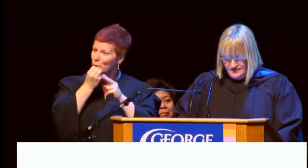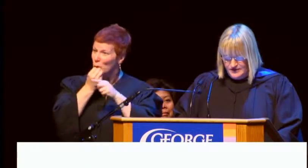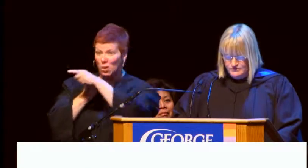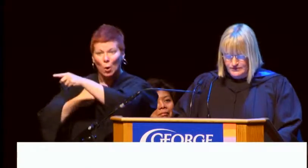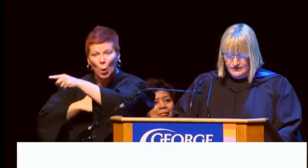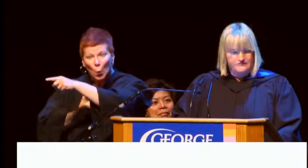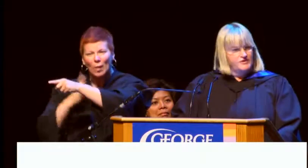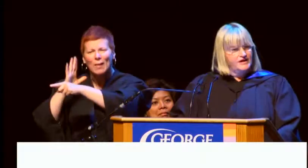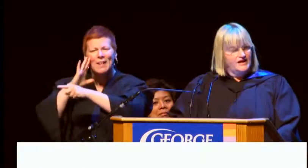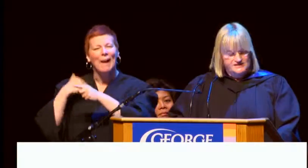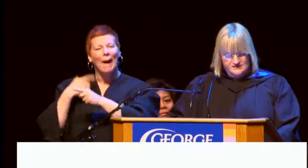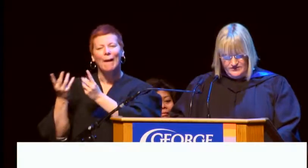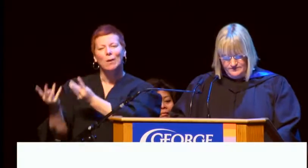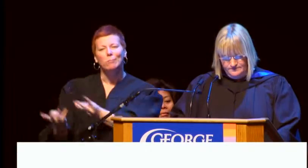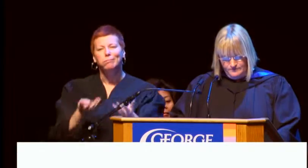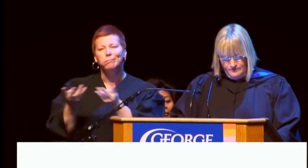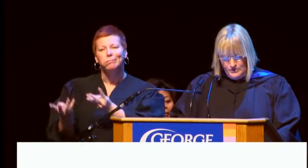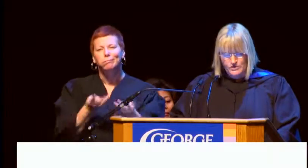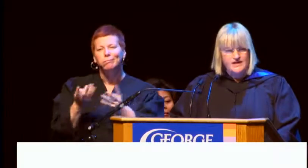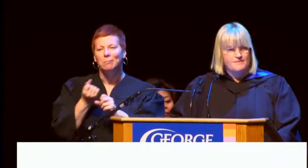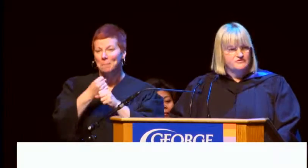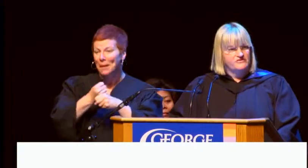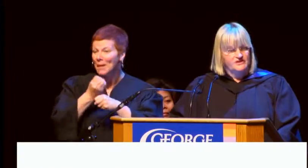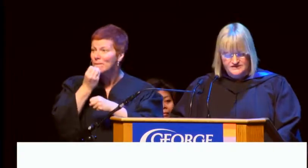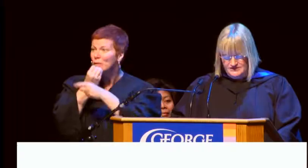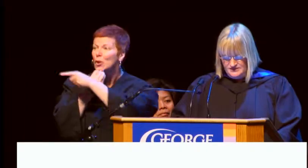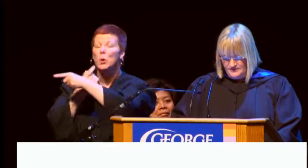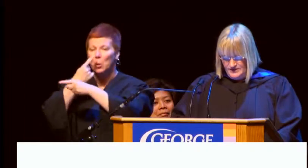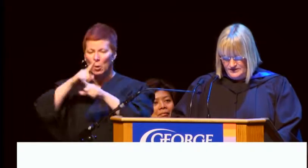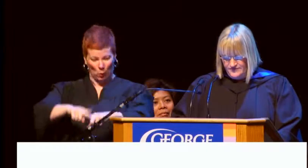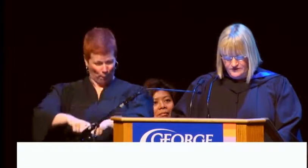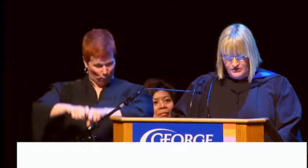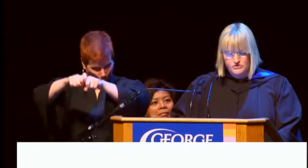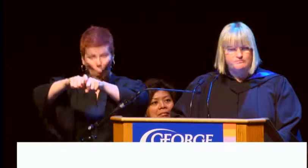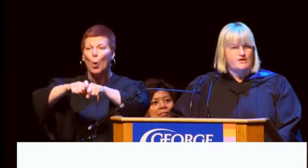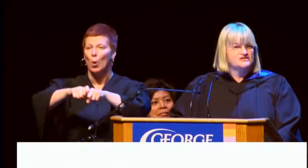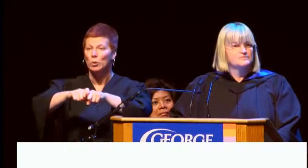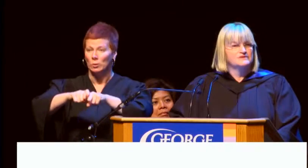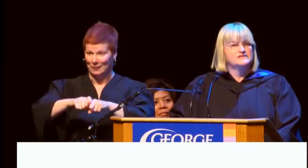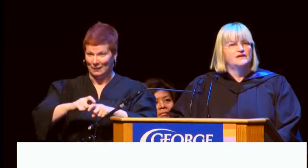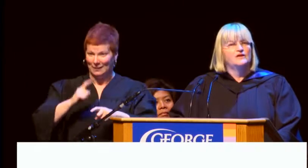THEY COULDN'T BELIEVE WHAT I HAD ASKED OF THEM BUT WERE ENAMORED OF THE IDEA AND FELT THEY COULDN'T POSSIBLY SAY NO.